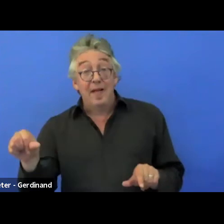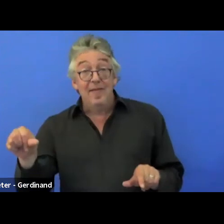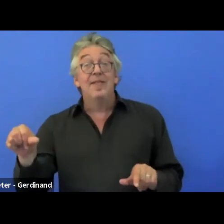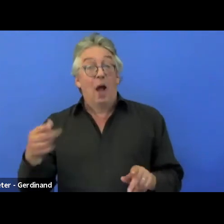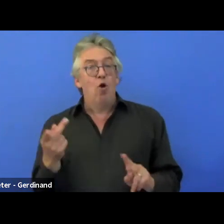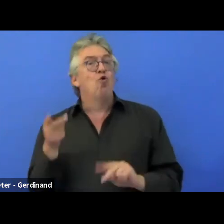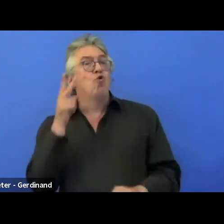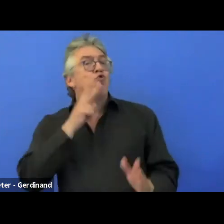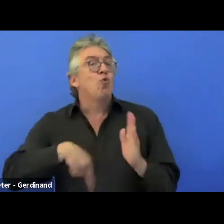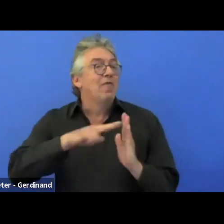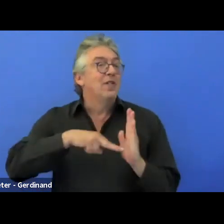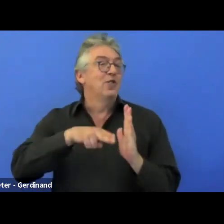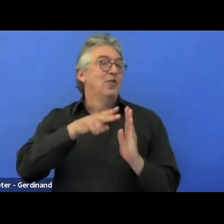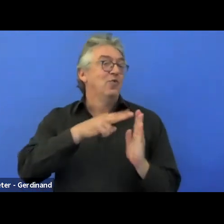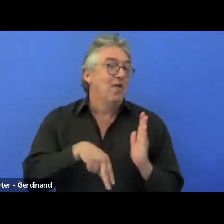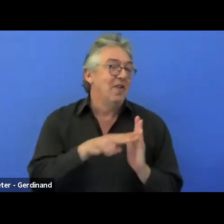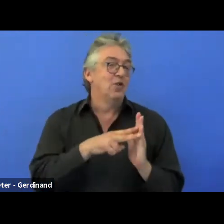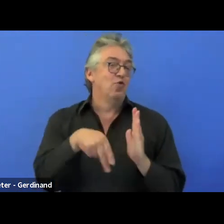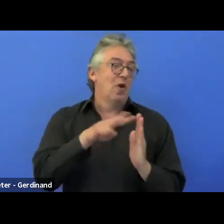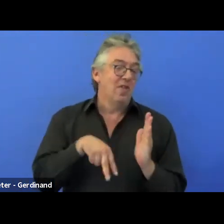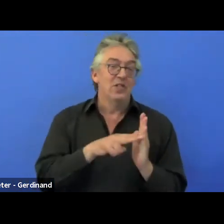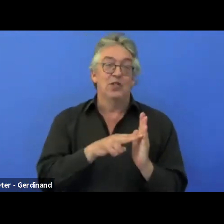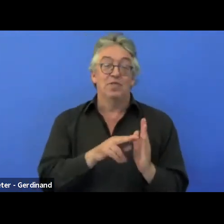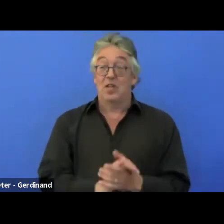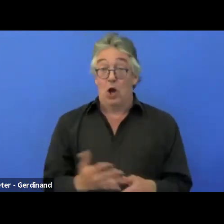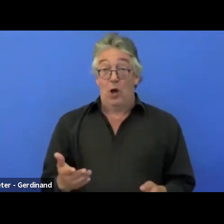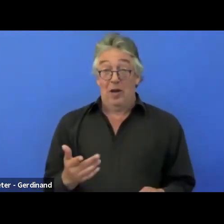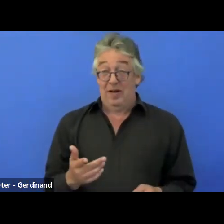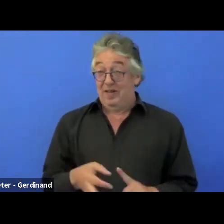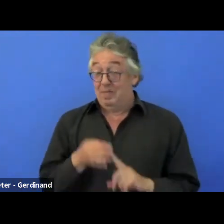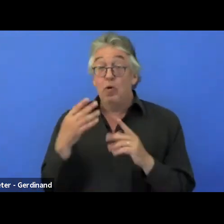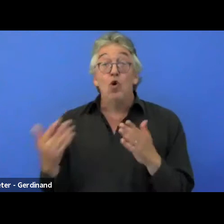especially when it is dealing with new technologies, for example.